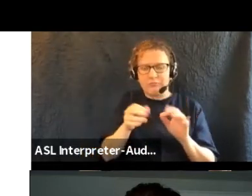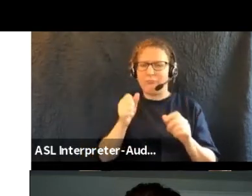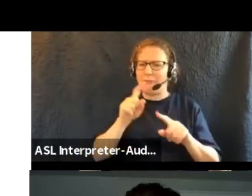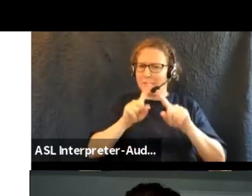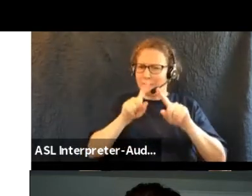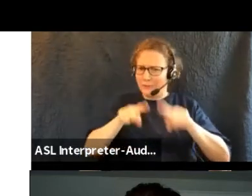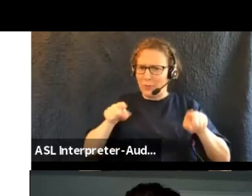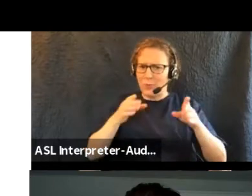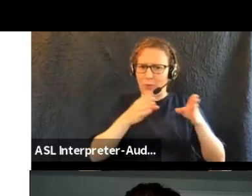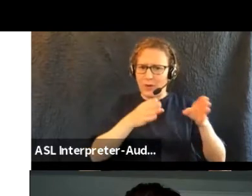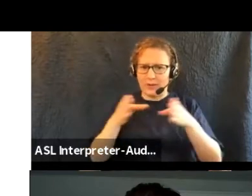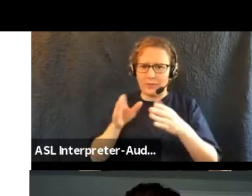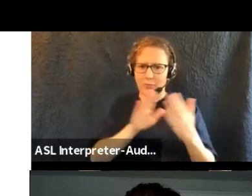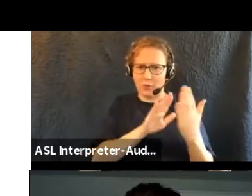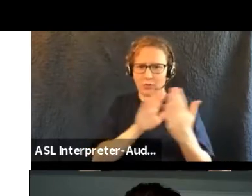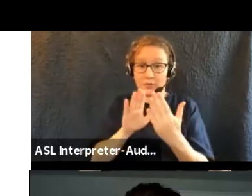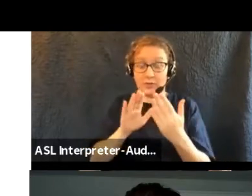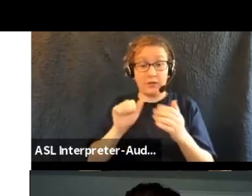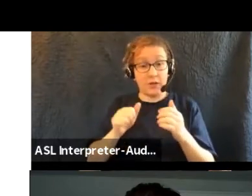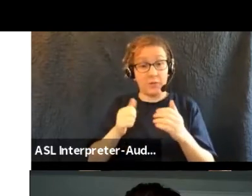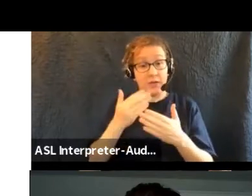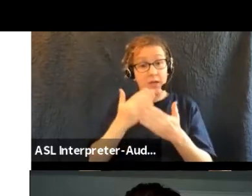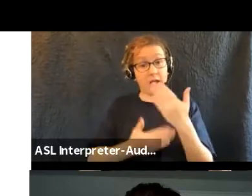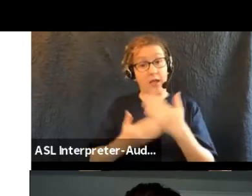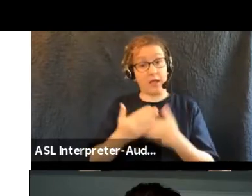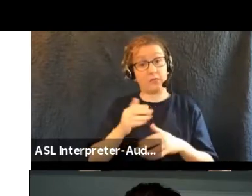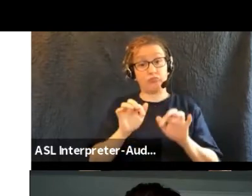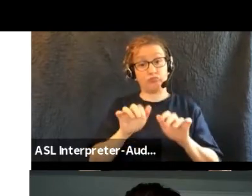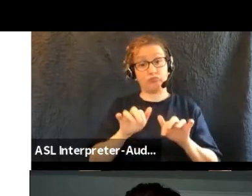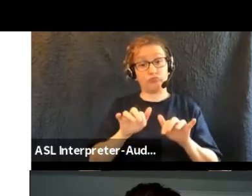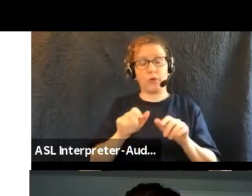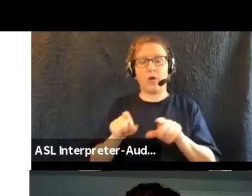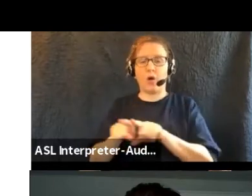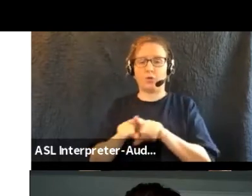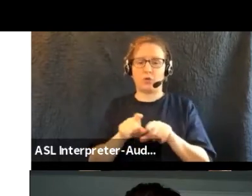You can do captioning by hand but you can also use YouTube auto captioning as a starting